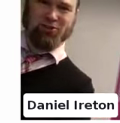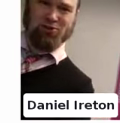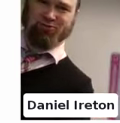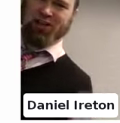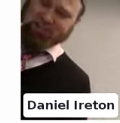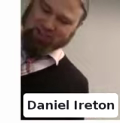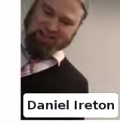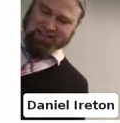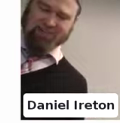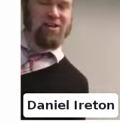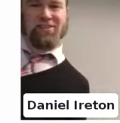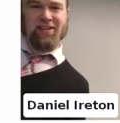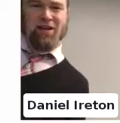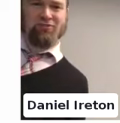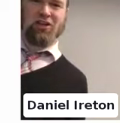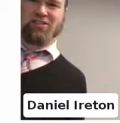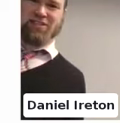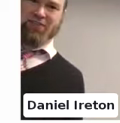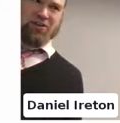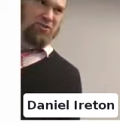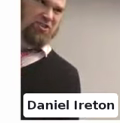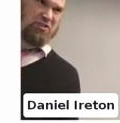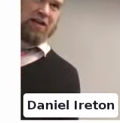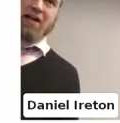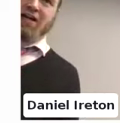So yeah, here's a goal of regeneration.